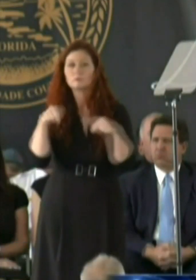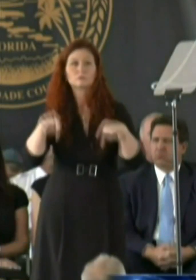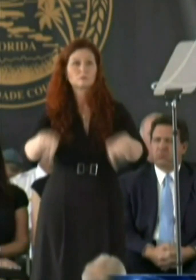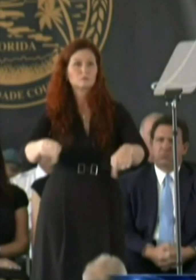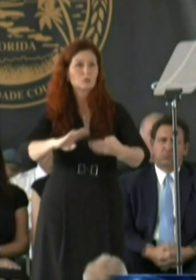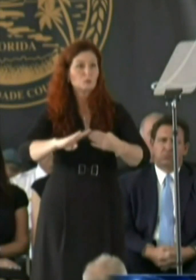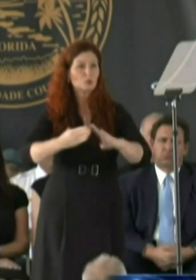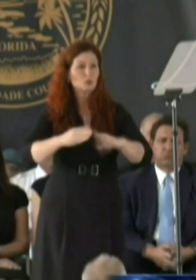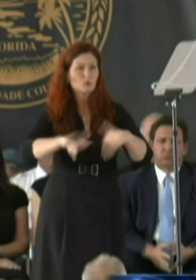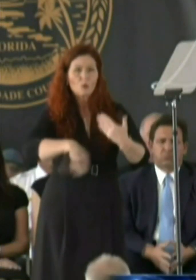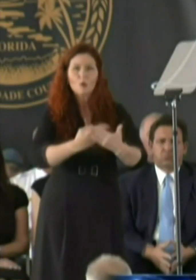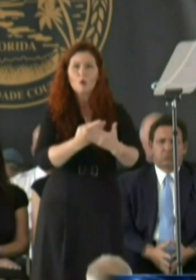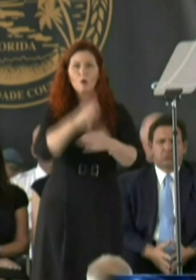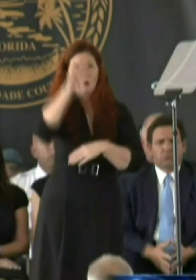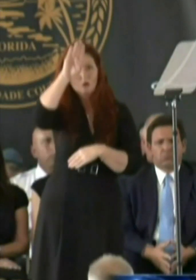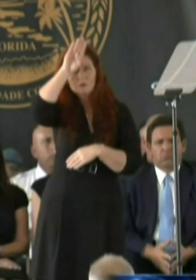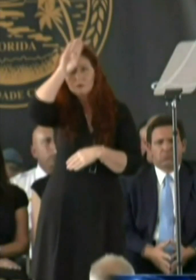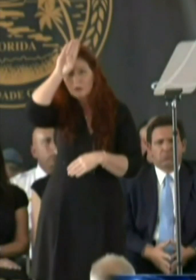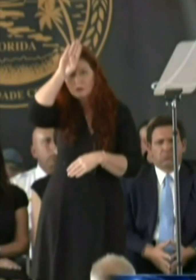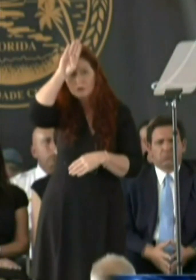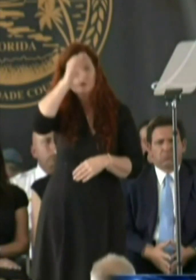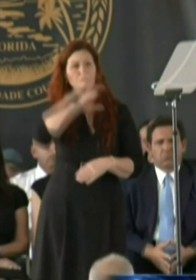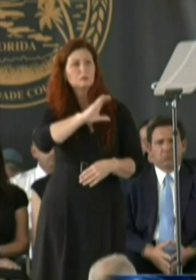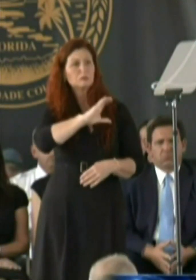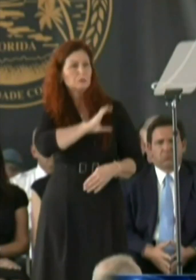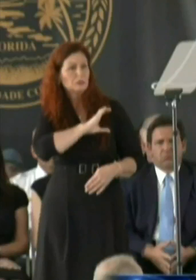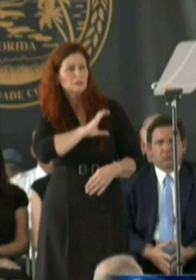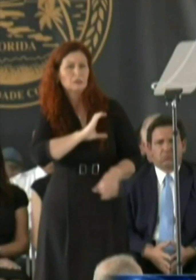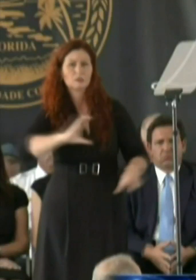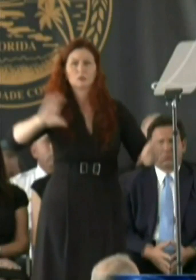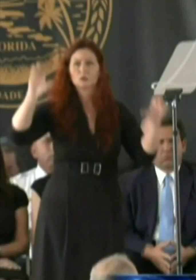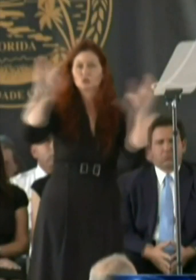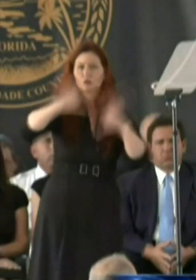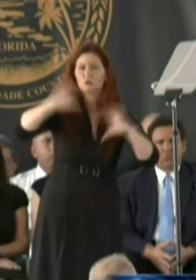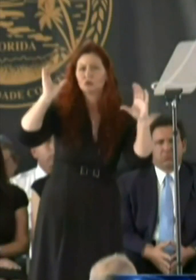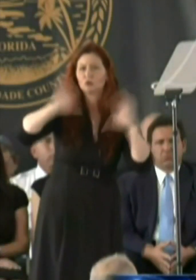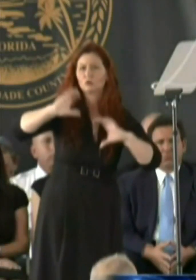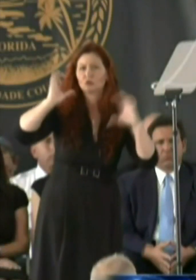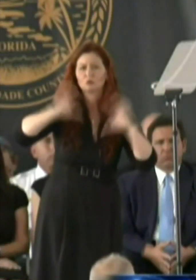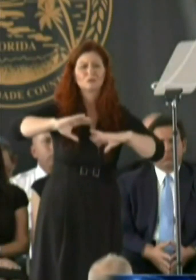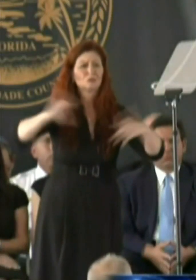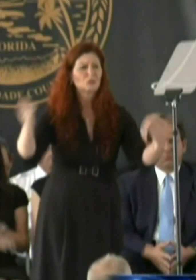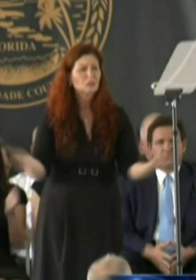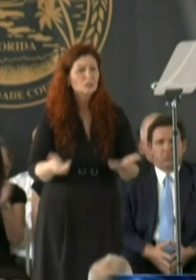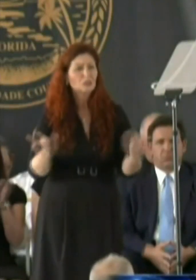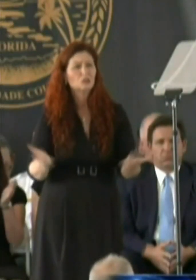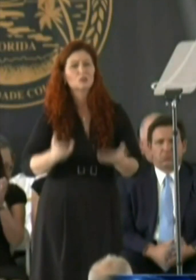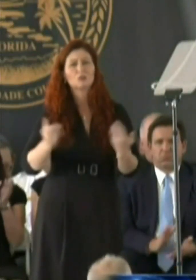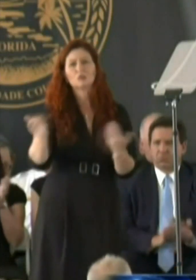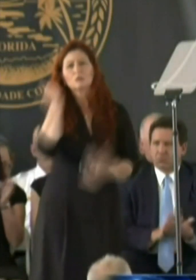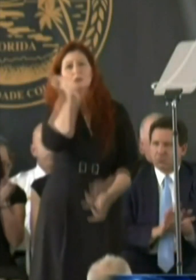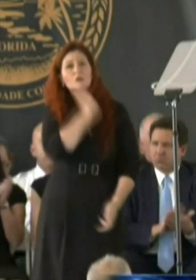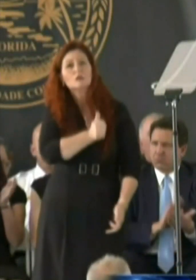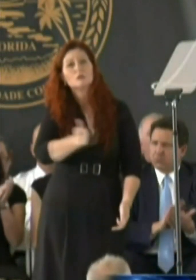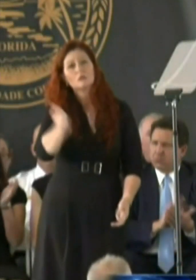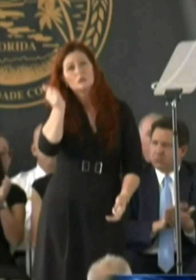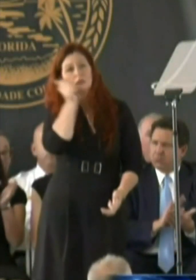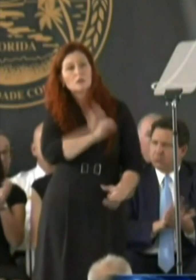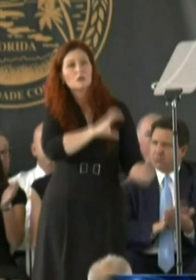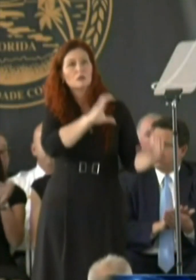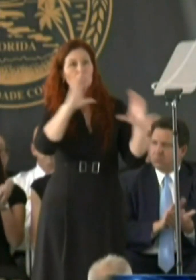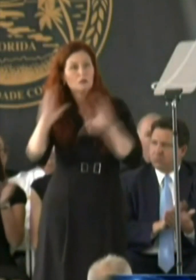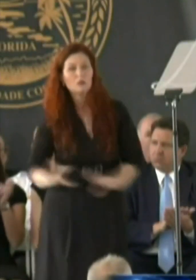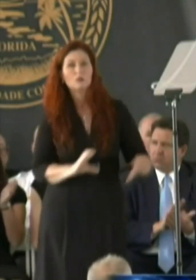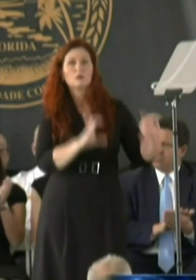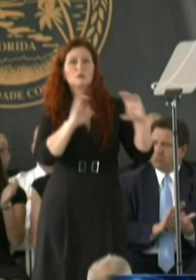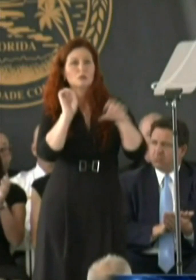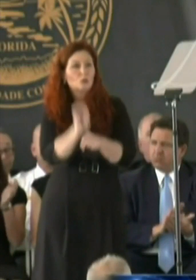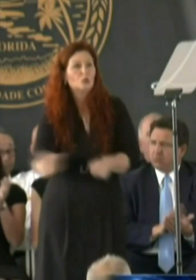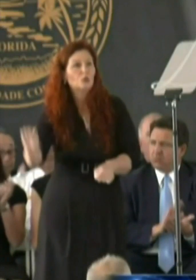EXPRESS GRATITUDE FOR THIS